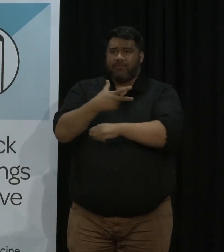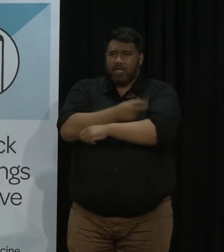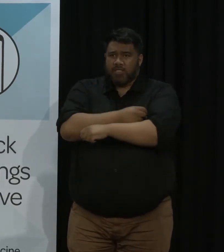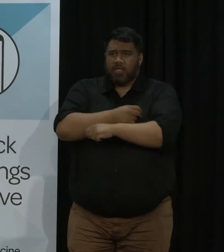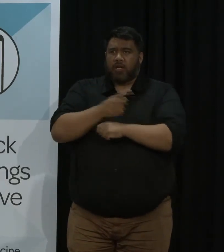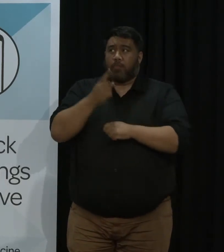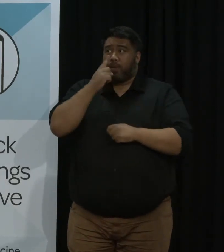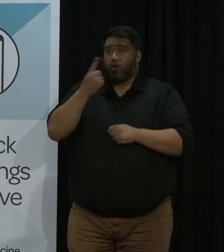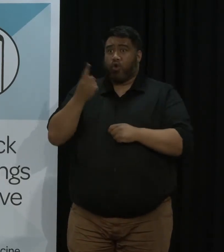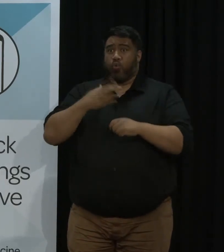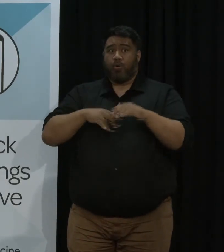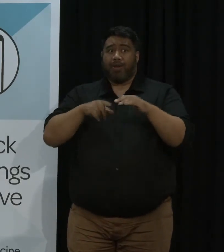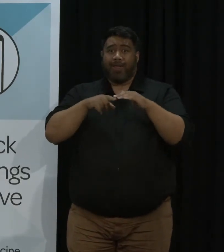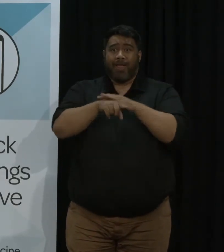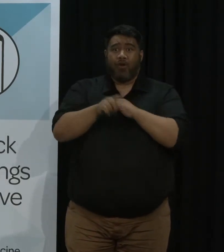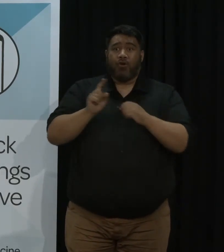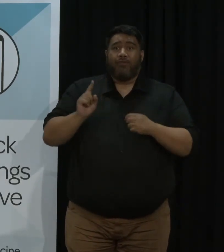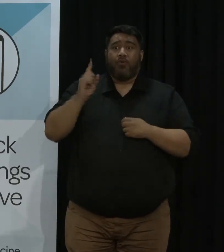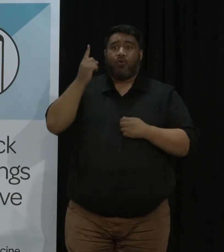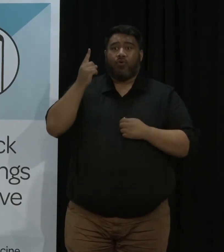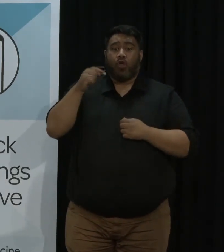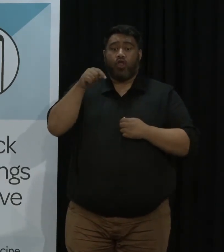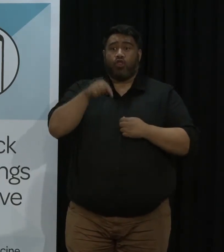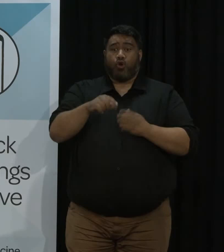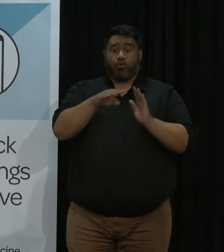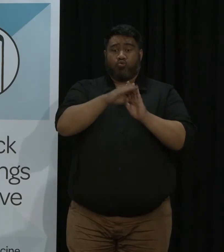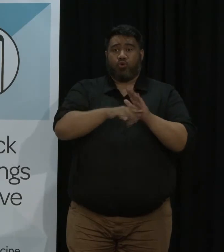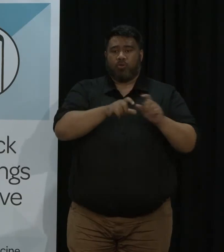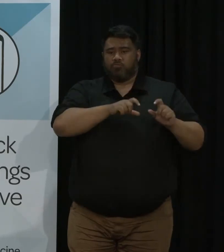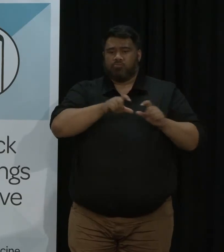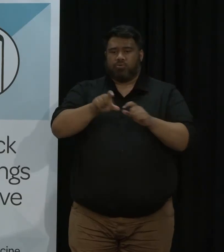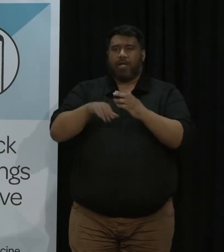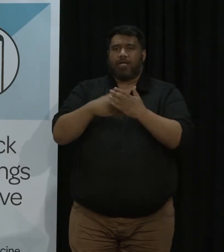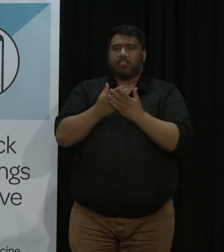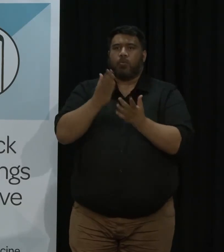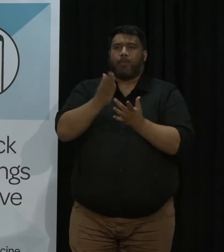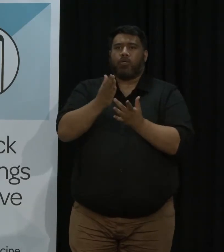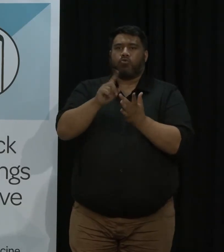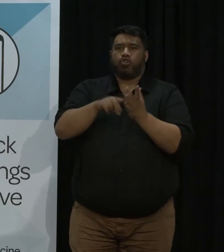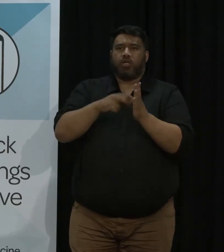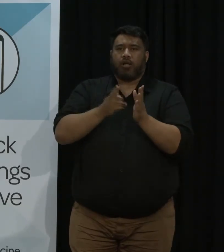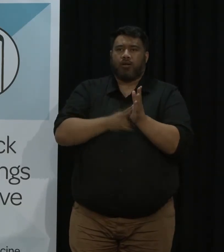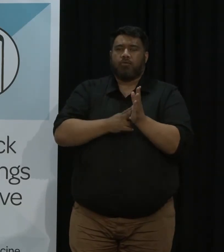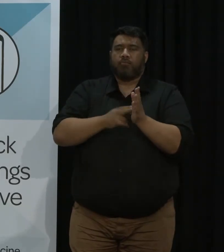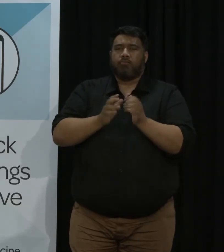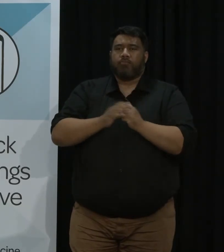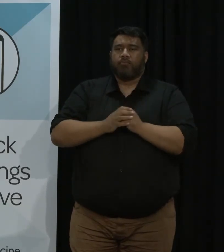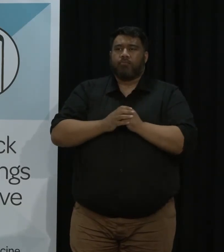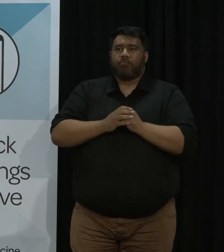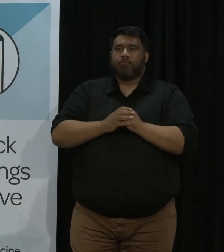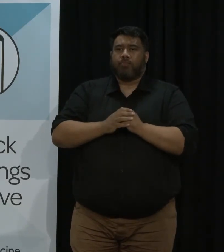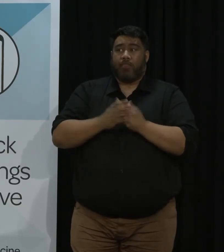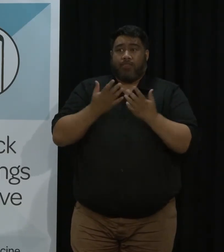December, requirements around testing and vaccination for those exiting Auckland stay in